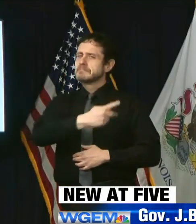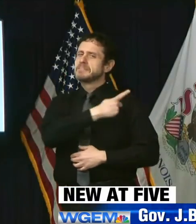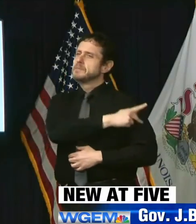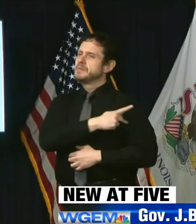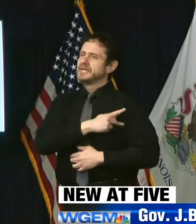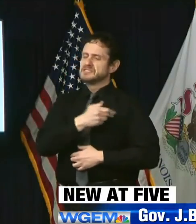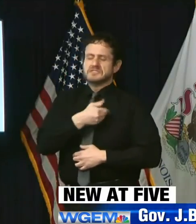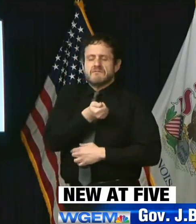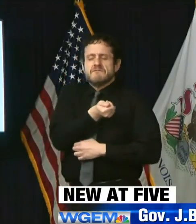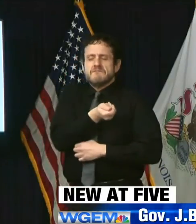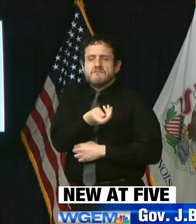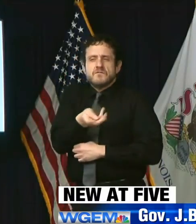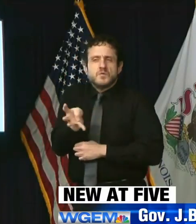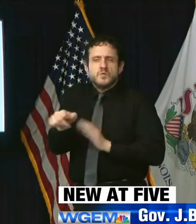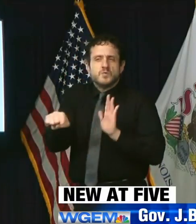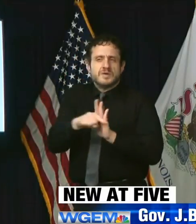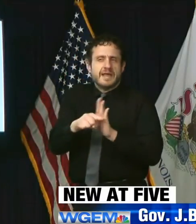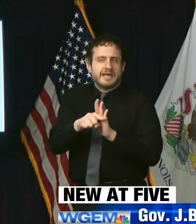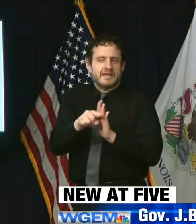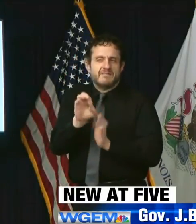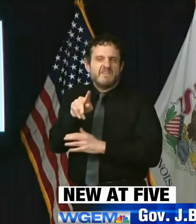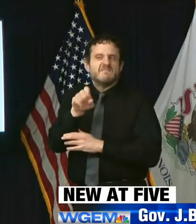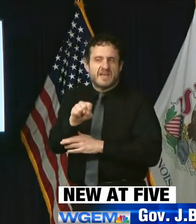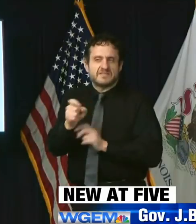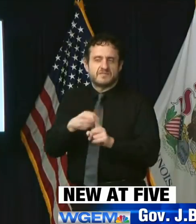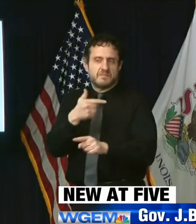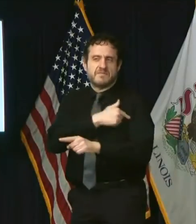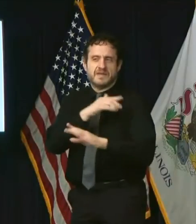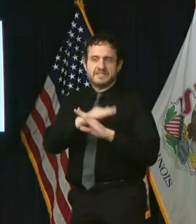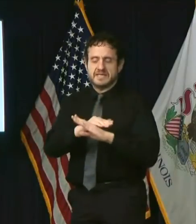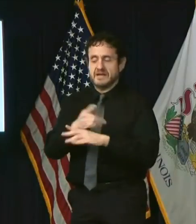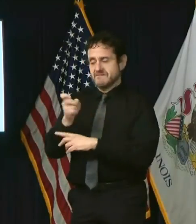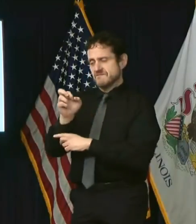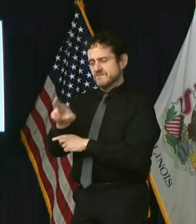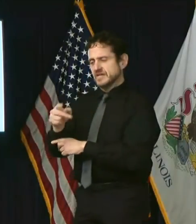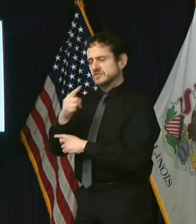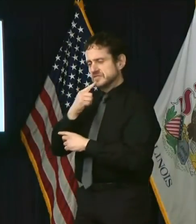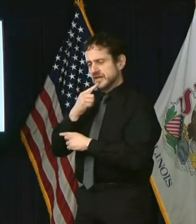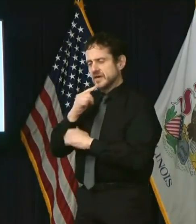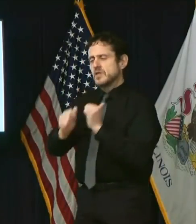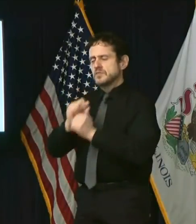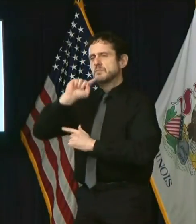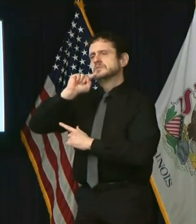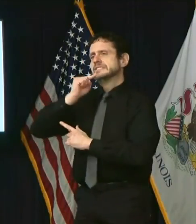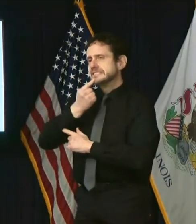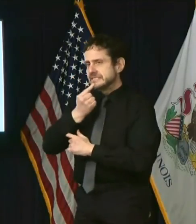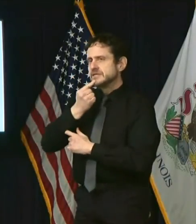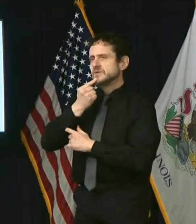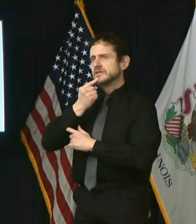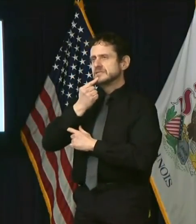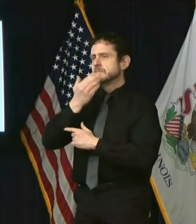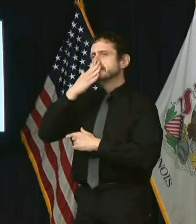PRITZKER NOTED THE PFIZER VACCINE DID EXTREMELY WELL WITH A 95% OVERALL EFFECTIVE RATE AND 94% FOR INDIVIDUALS OVER 65. "ALMOST ALL PATIENTS EXPERIENCED LITTLE TO NO UNDESIRABLE SIDE EFFECTS FROM THE VACCINE, WITH PFIZER